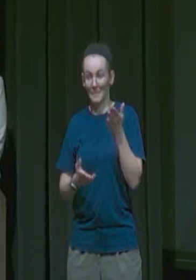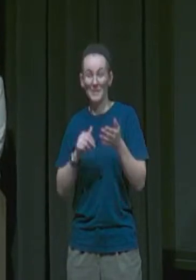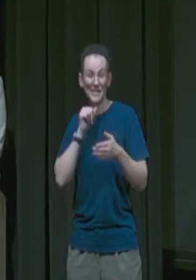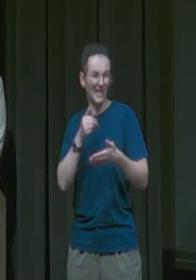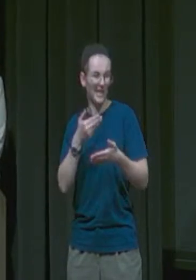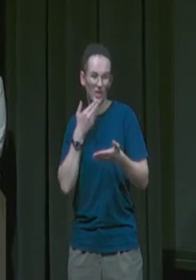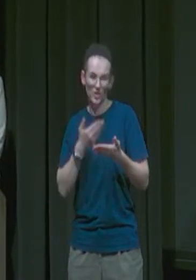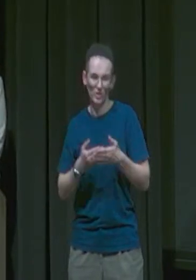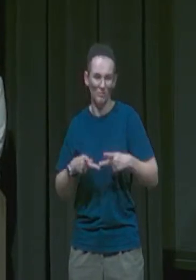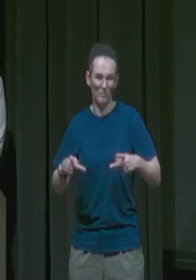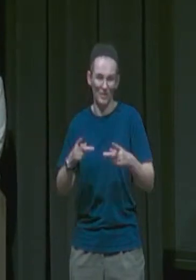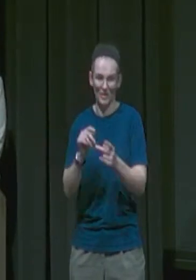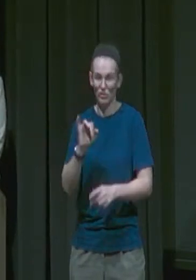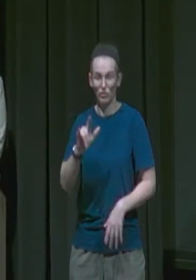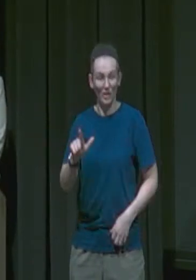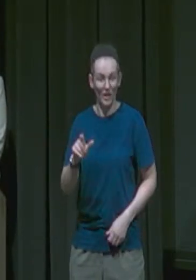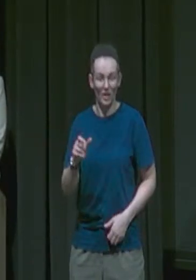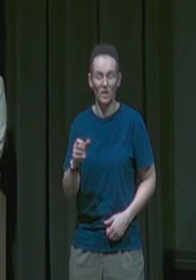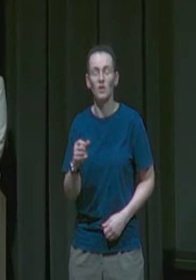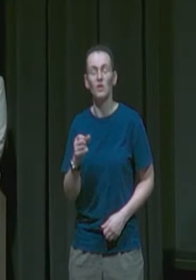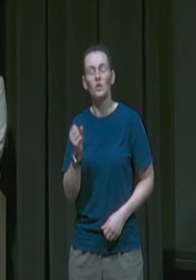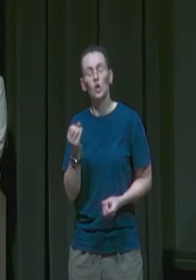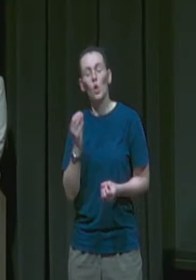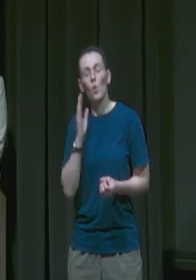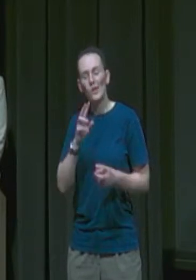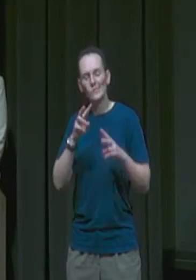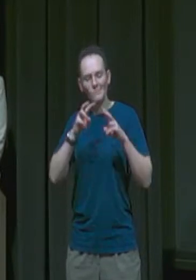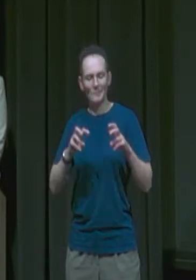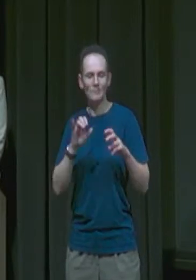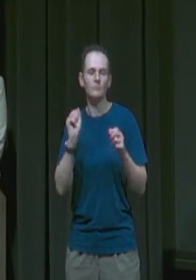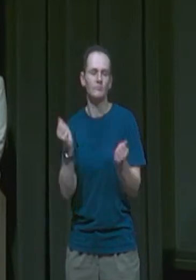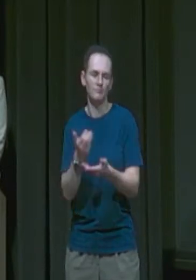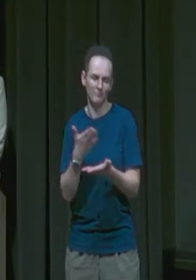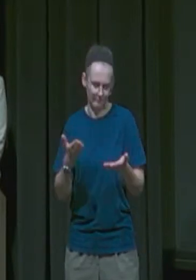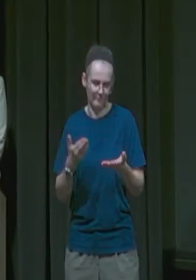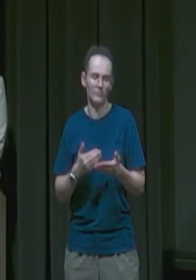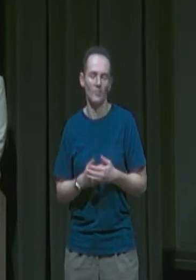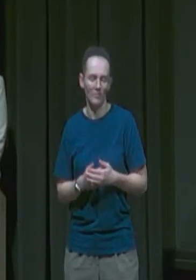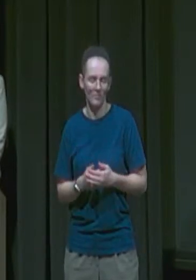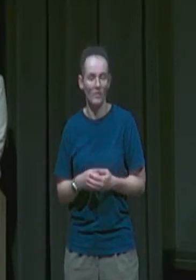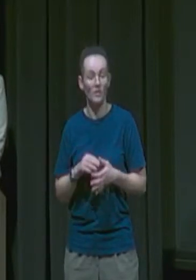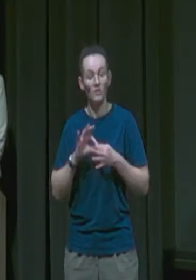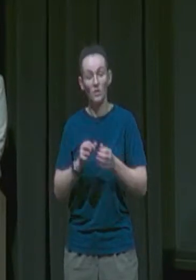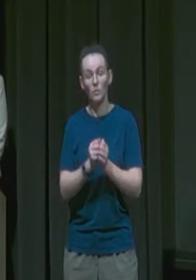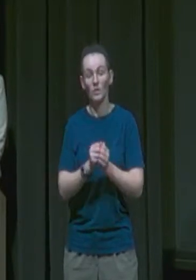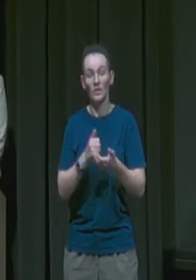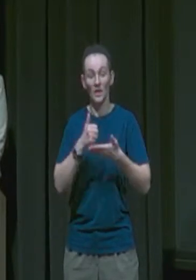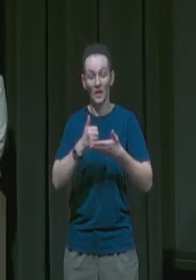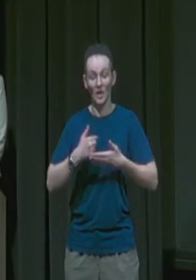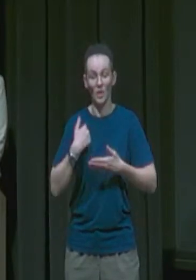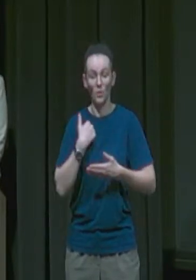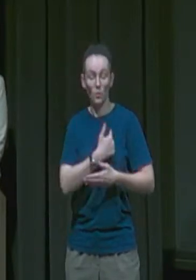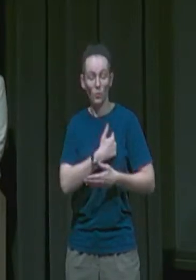place for a trail so we'll be looking at all of that so um in terms of helping us with with